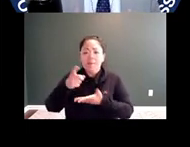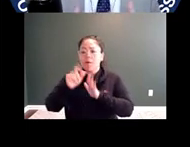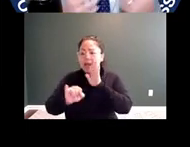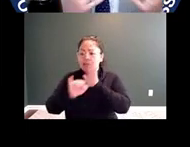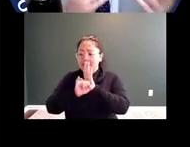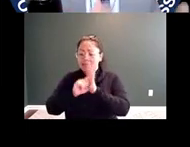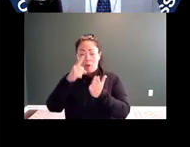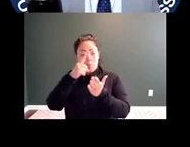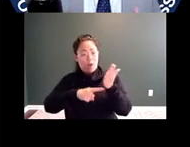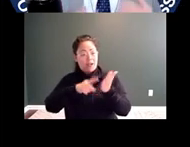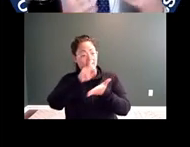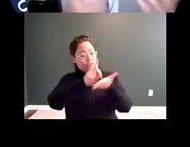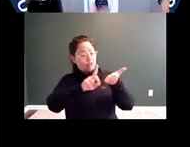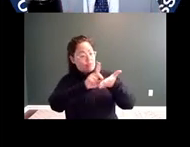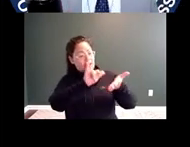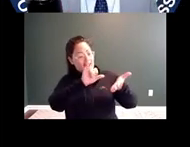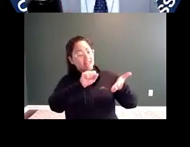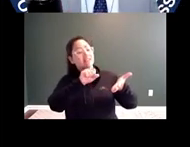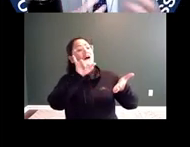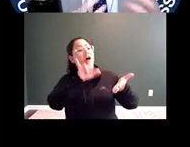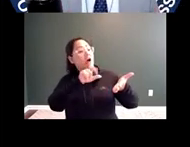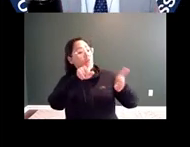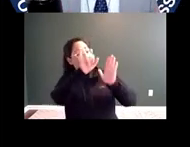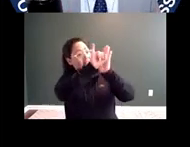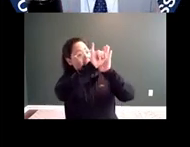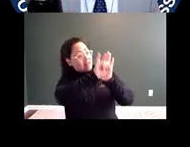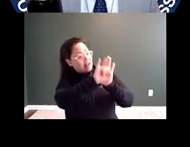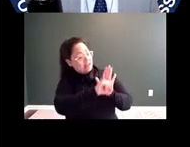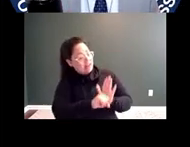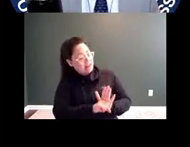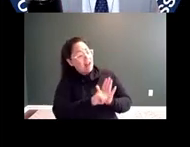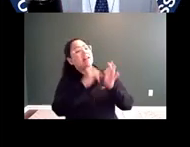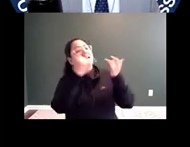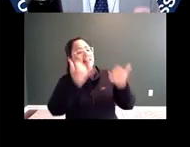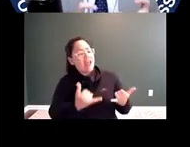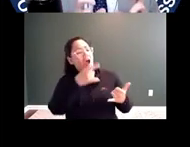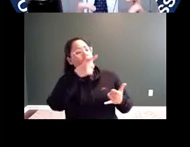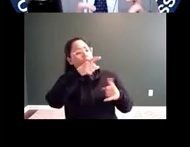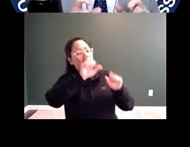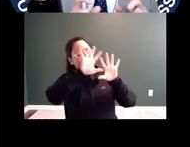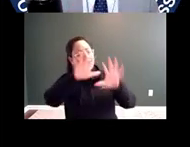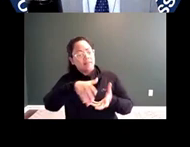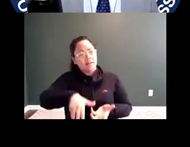then we can see it, we can then take care of it, we can eliminate it in our workforce. We're going to understand the definition